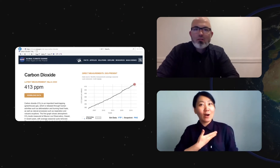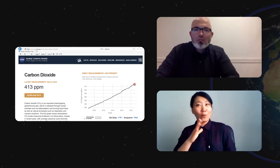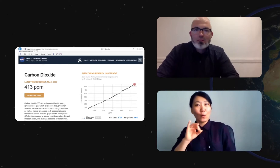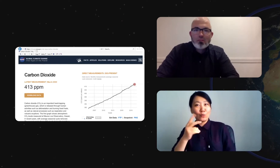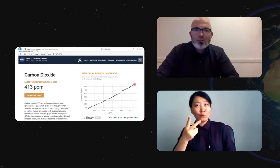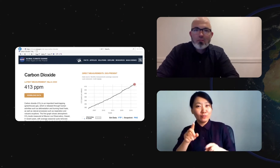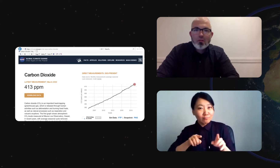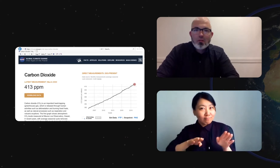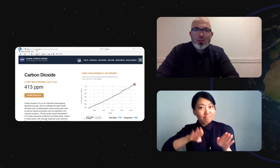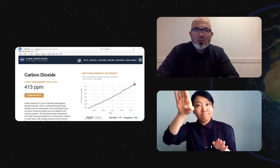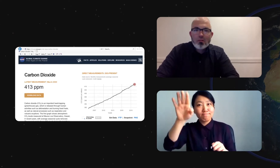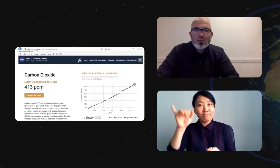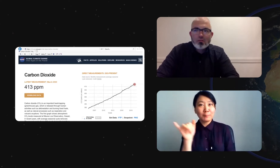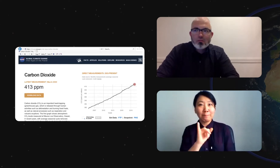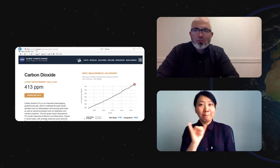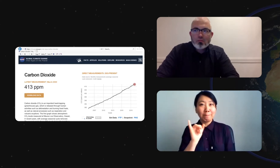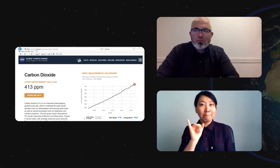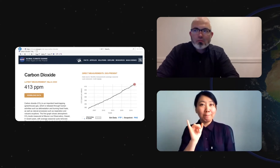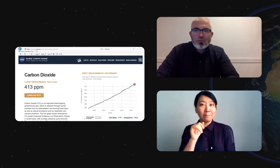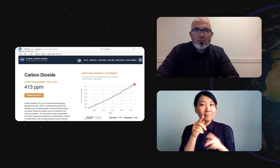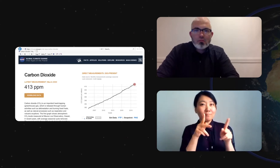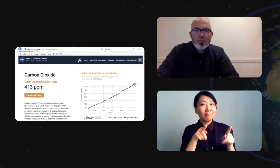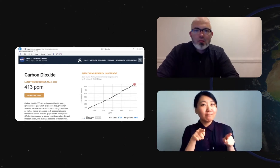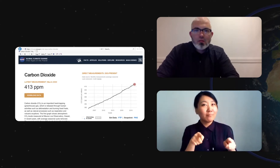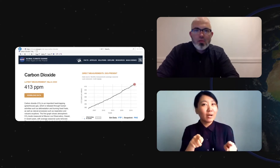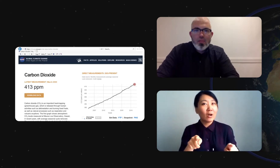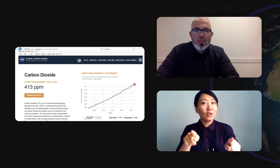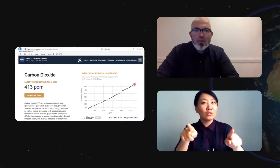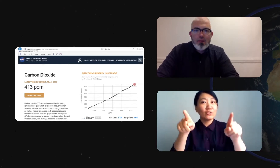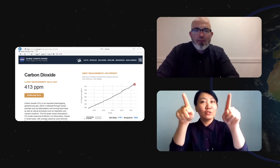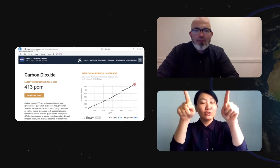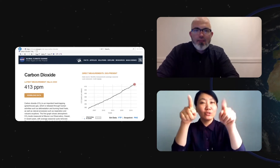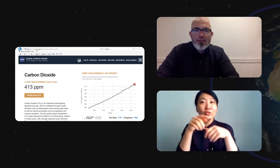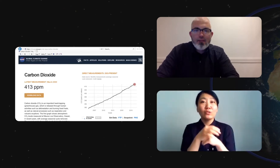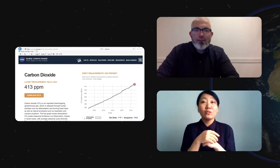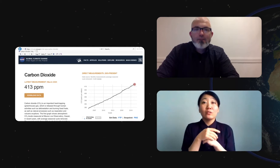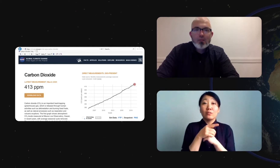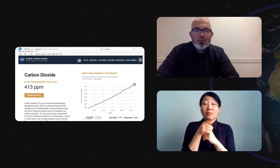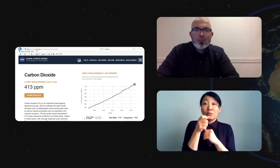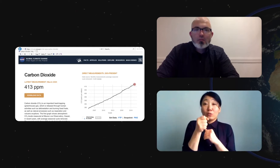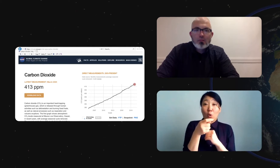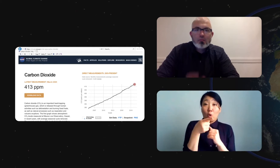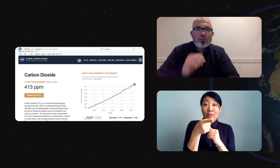Very much in line with the global temperature graph.